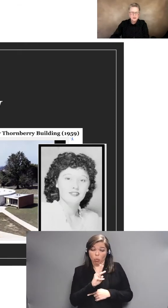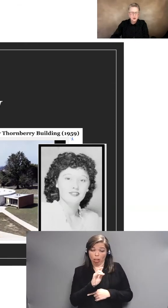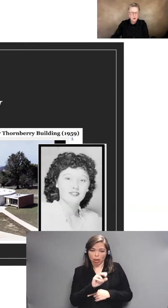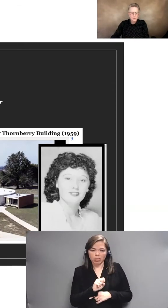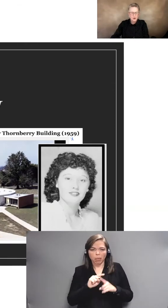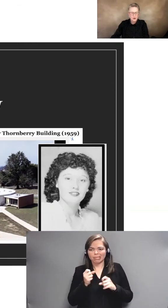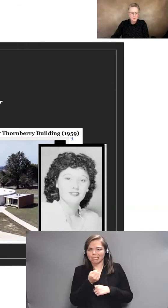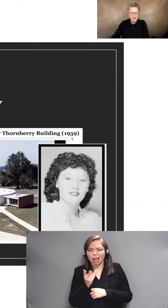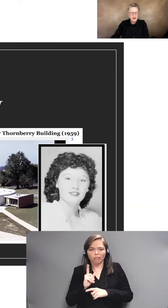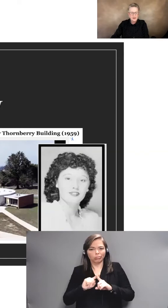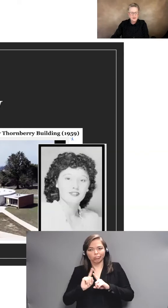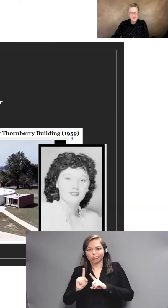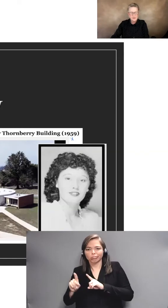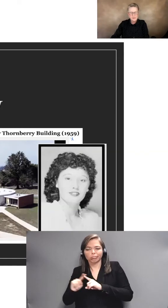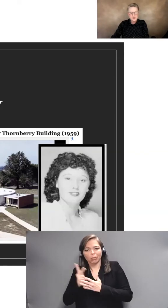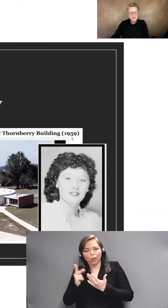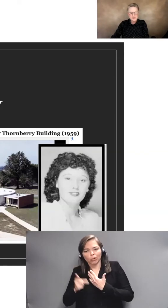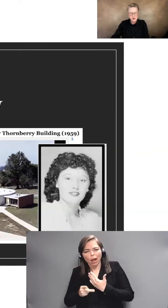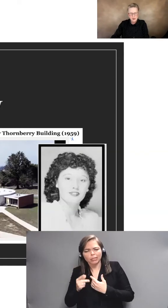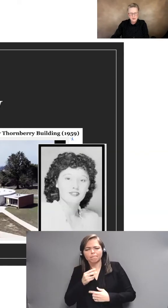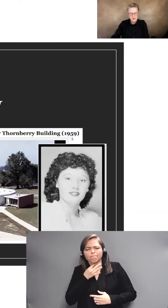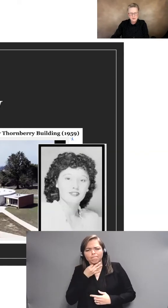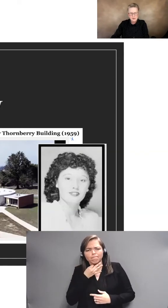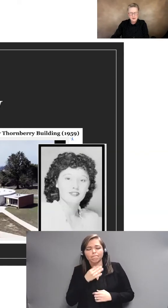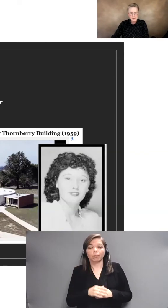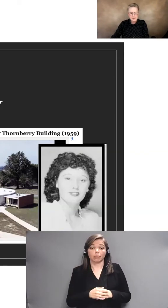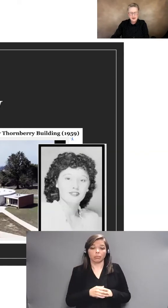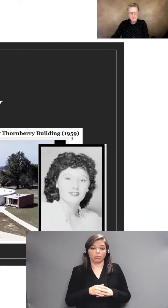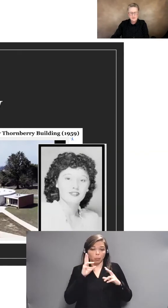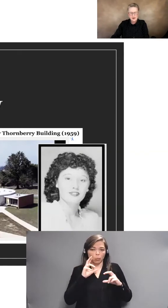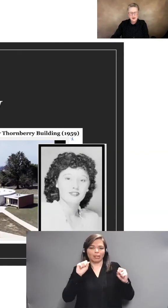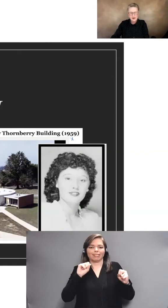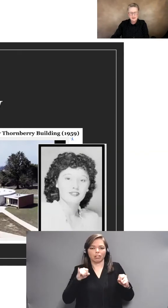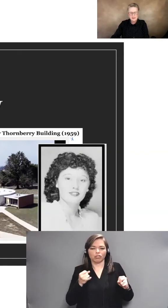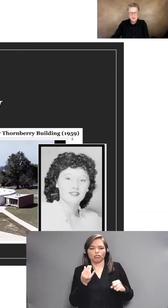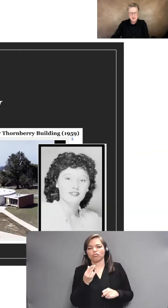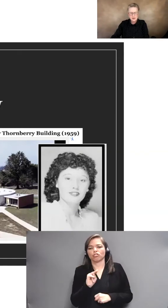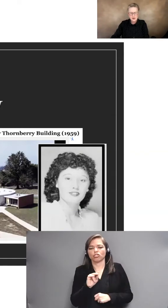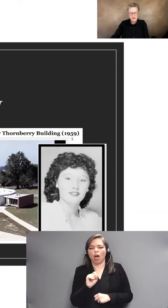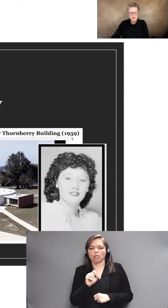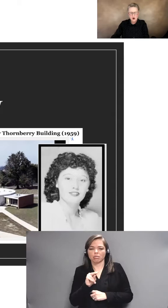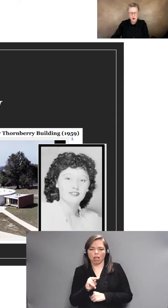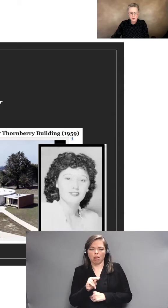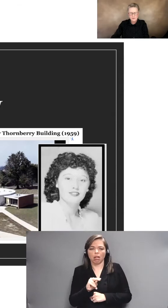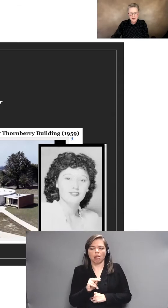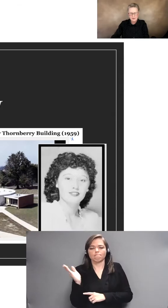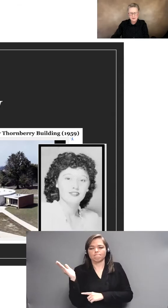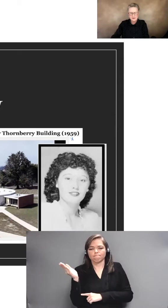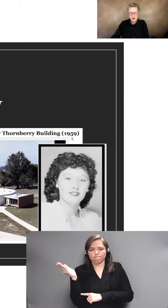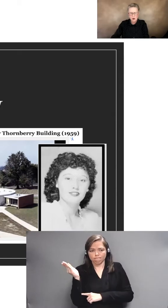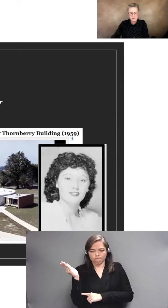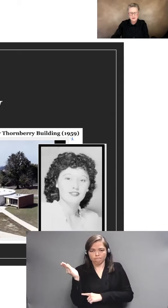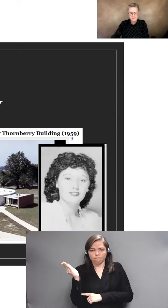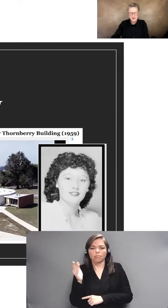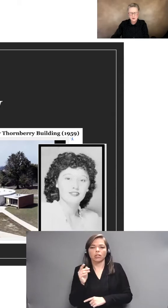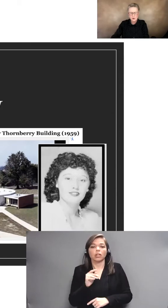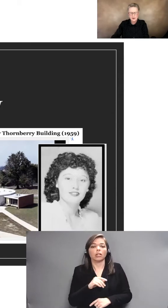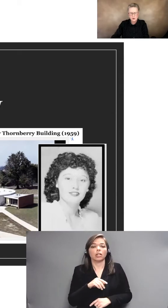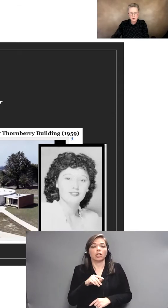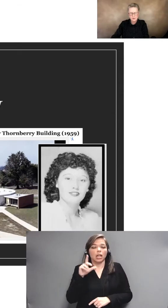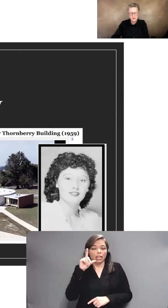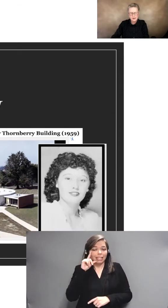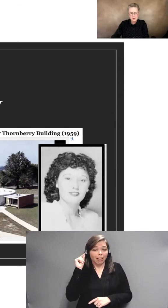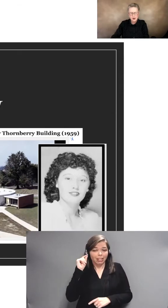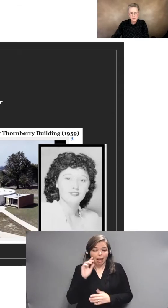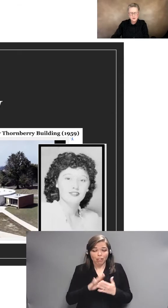so President Johnson gave a speech at the Gallaudet College Centennial Banquet,